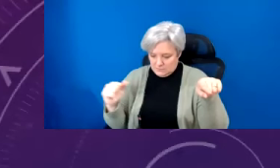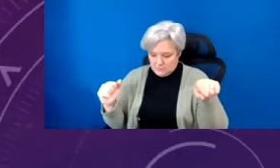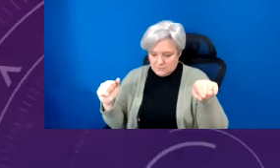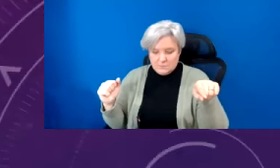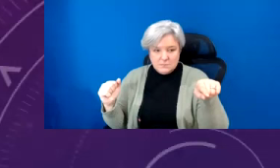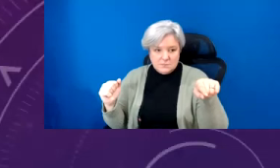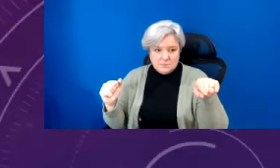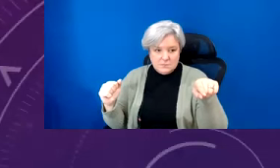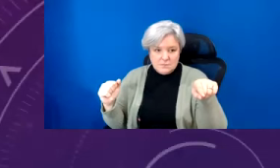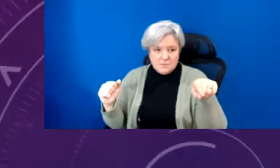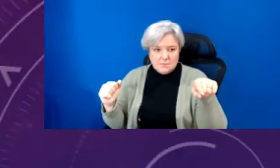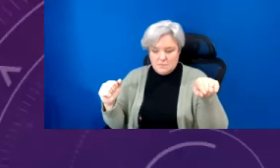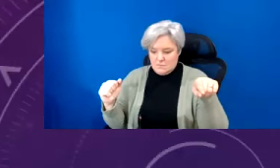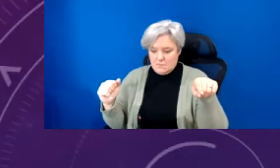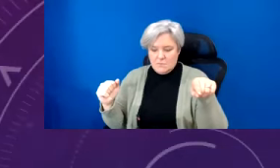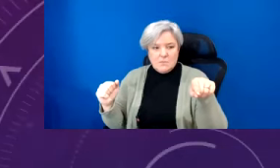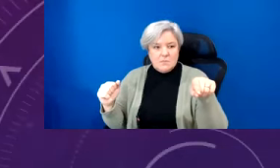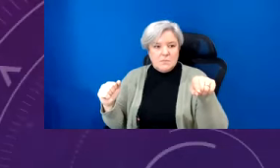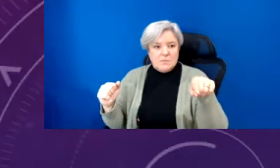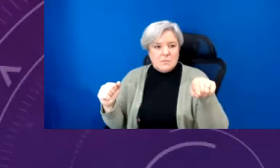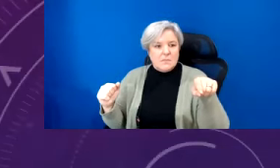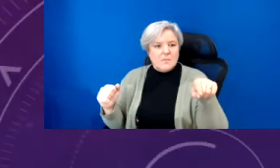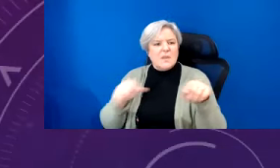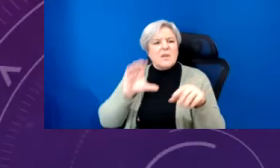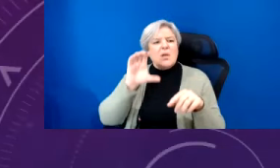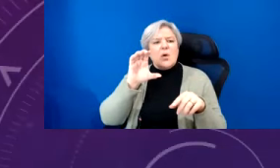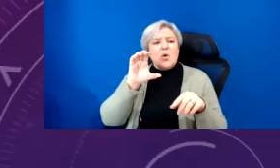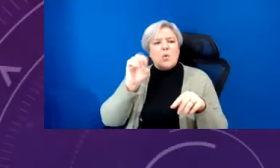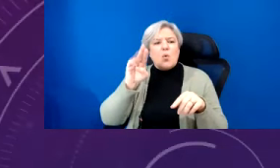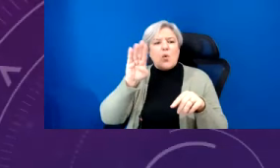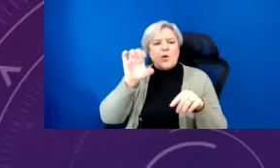And under the course details tab, want to scroll to where it says